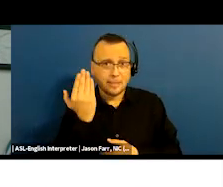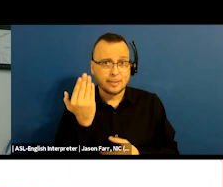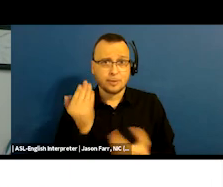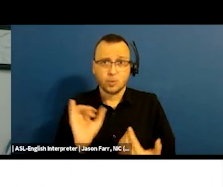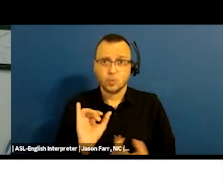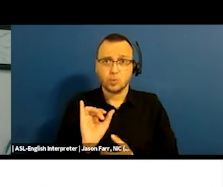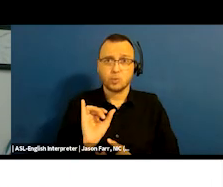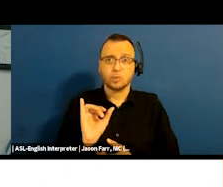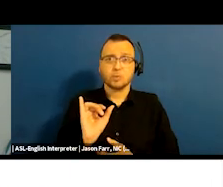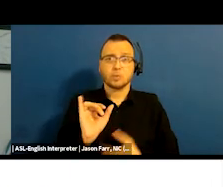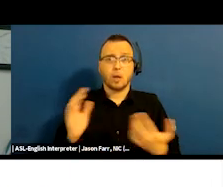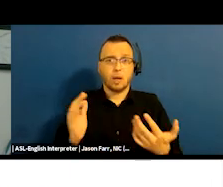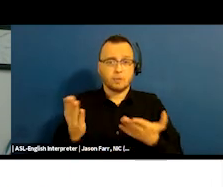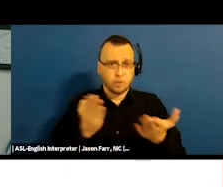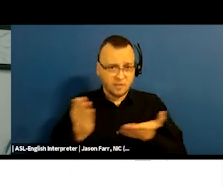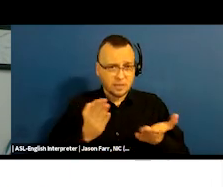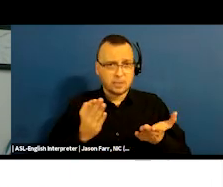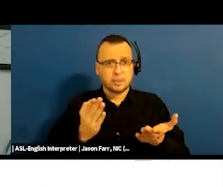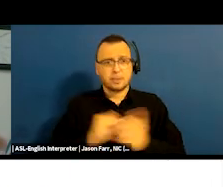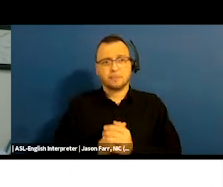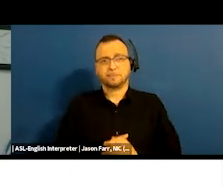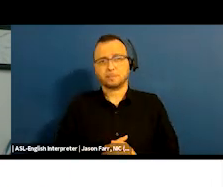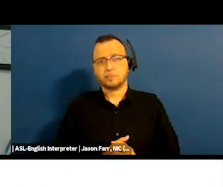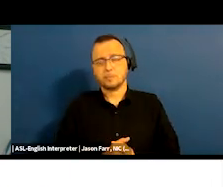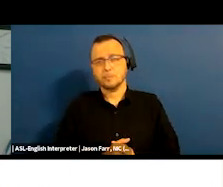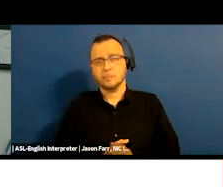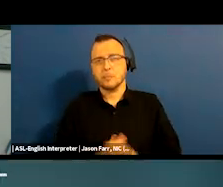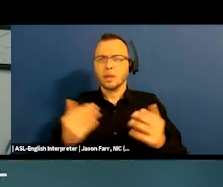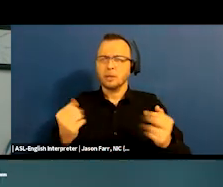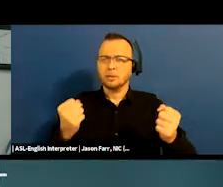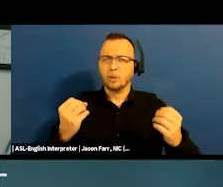So basically, entirely integrated as far as home,